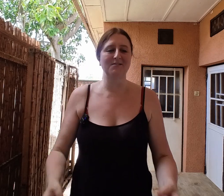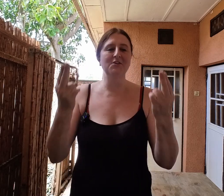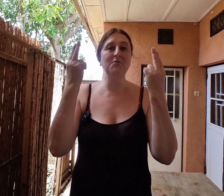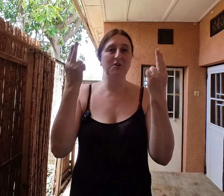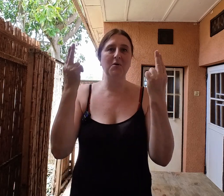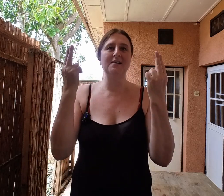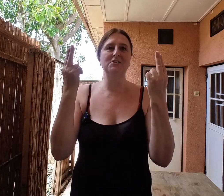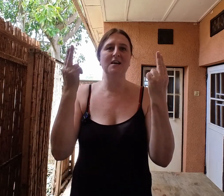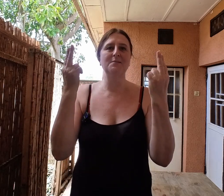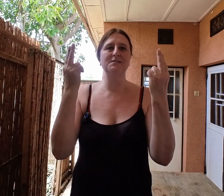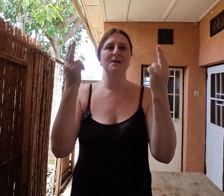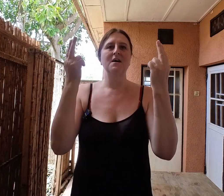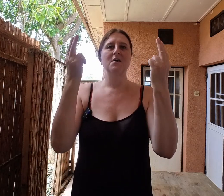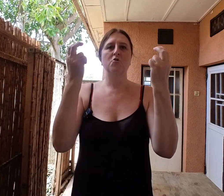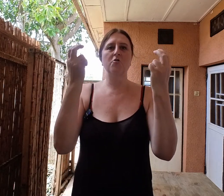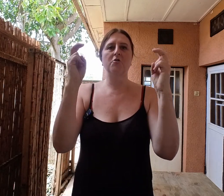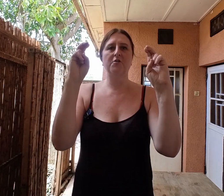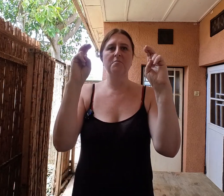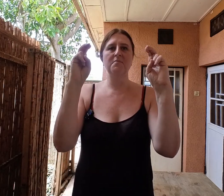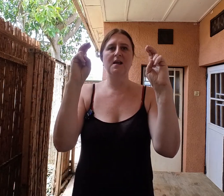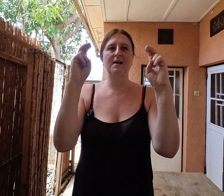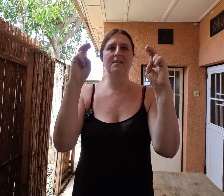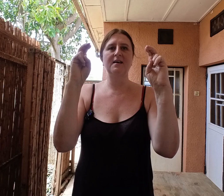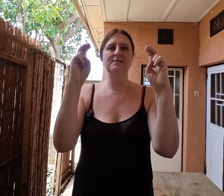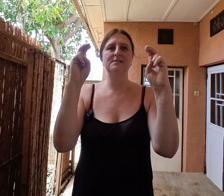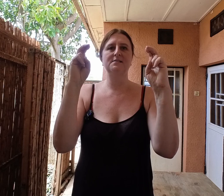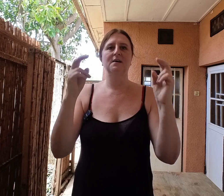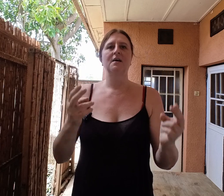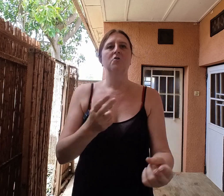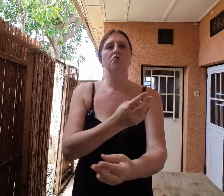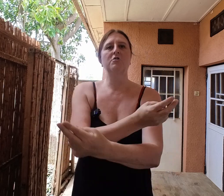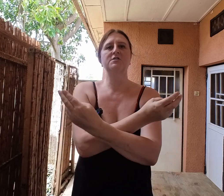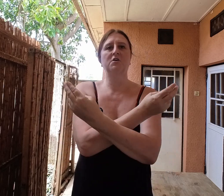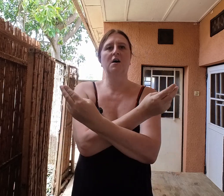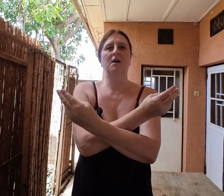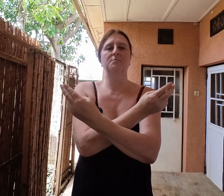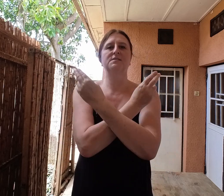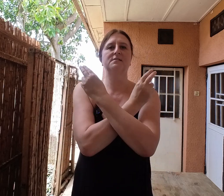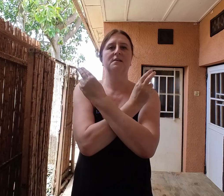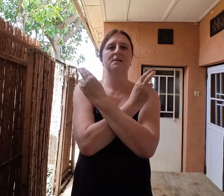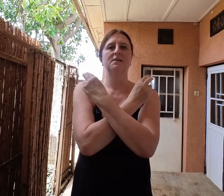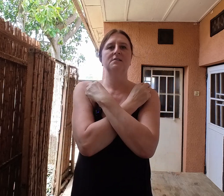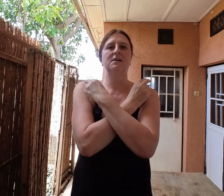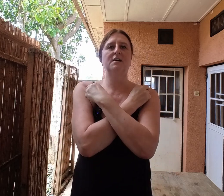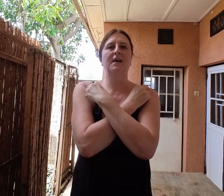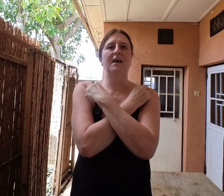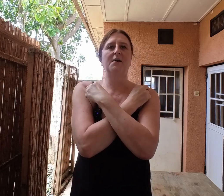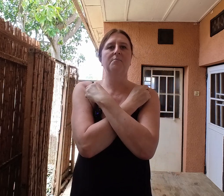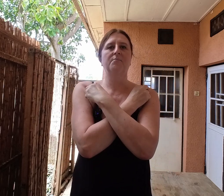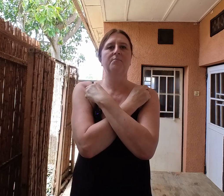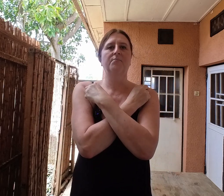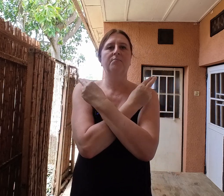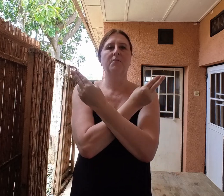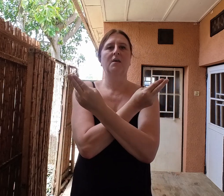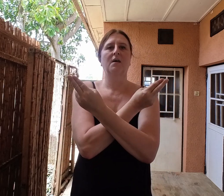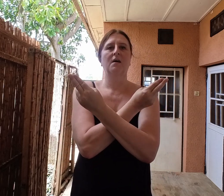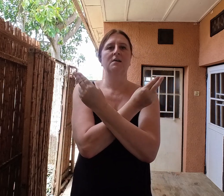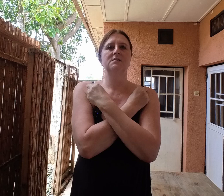So, two U handshapes, crook them like this. Cross your arms. Turkey.